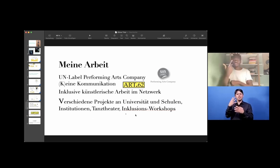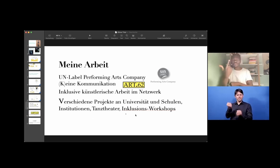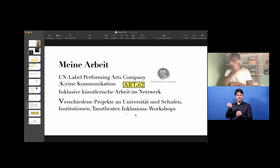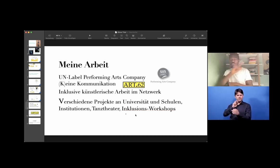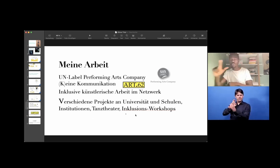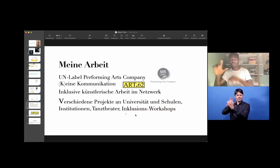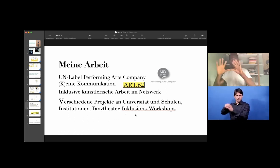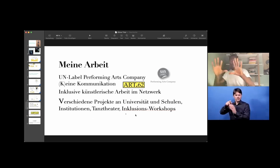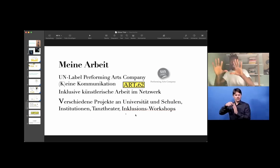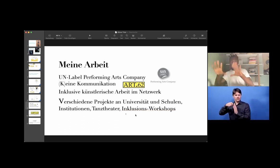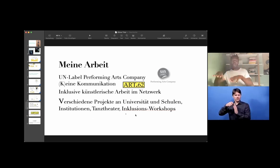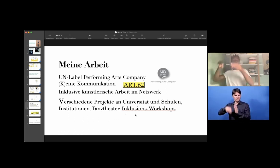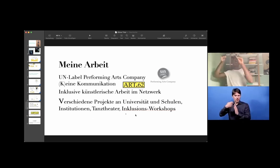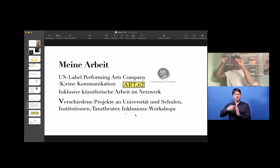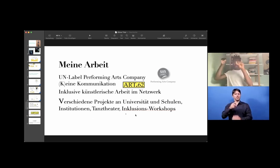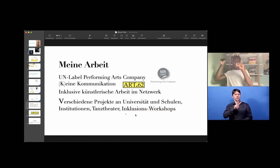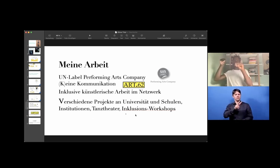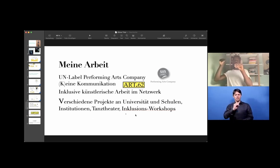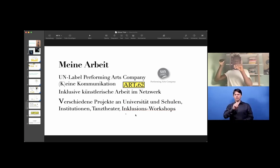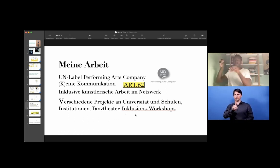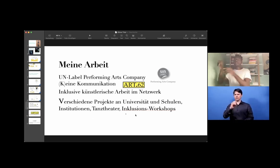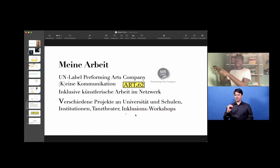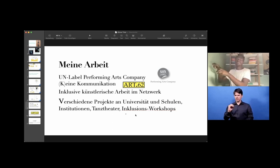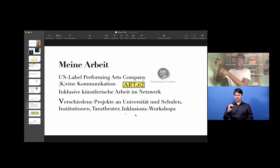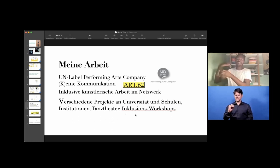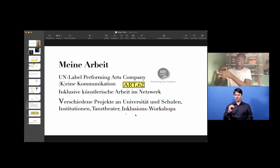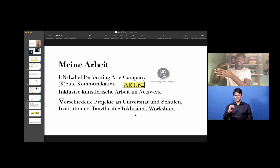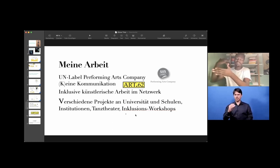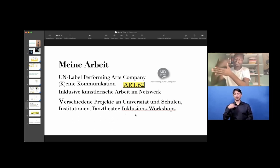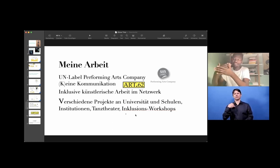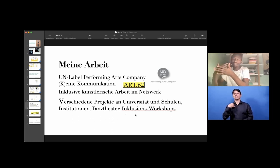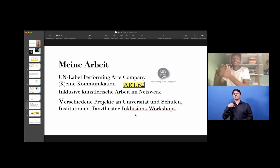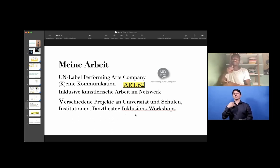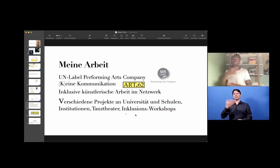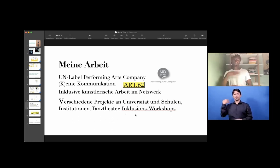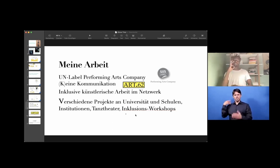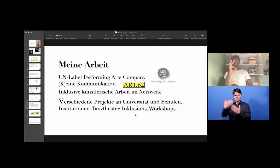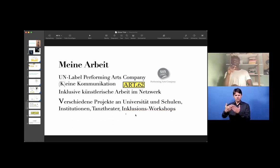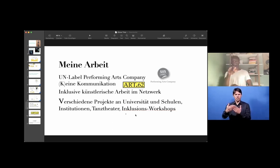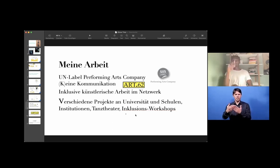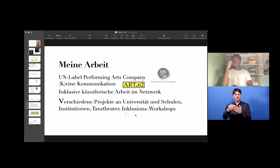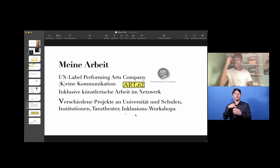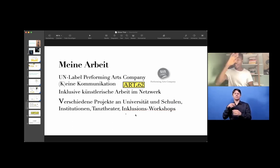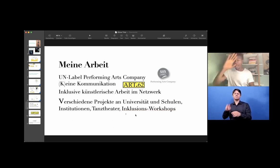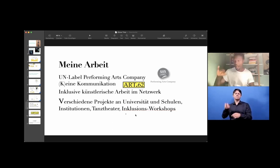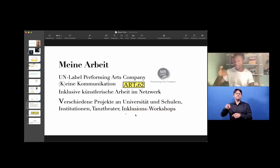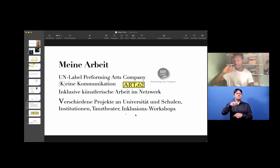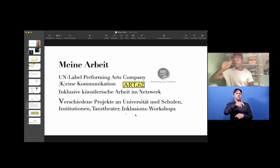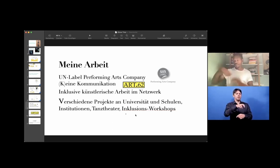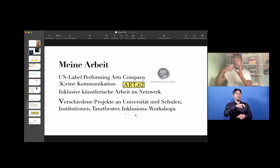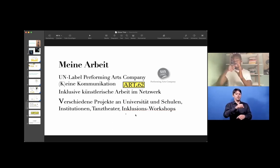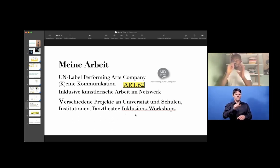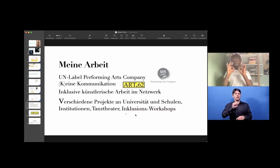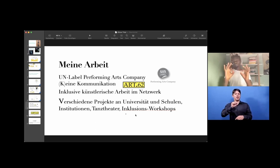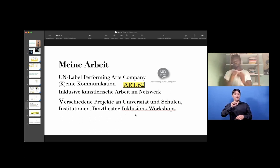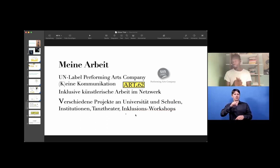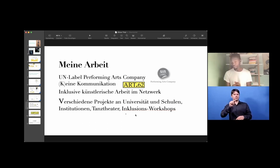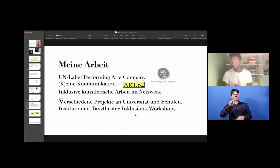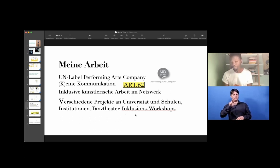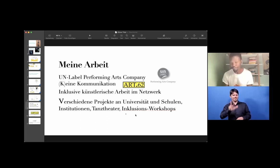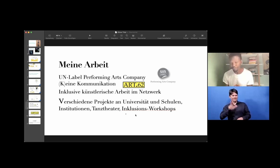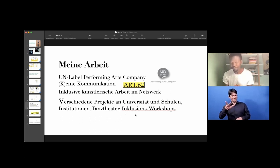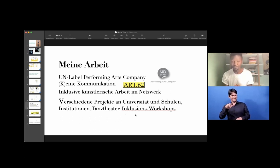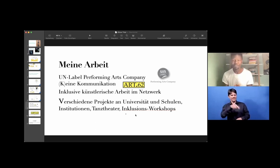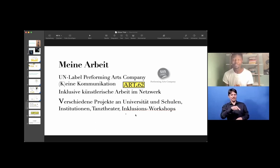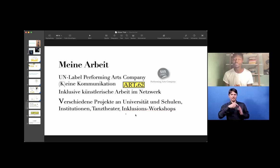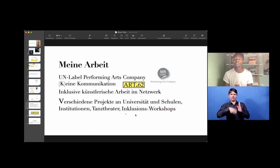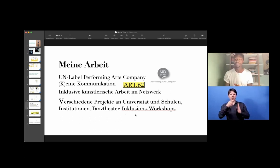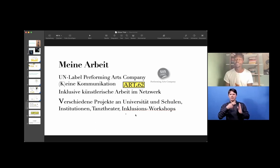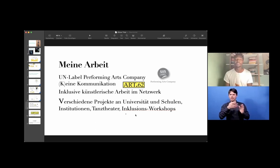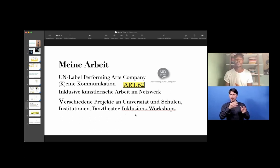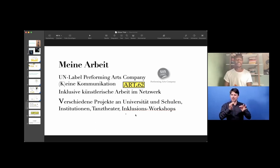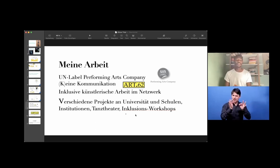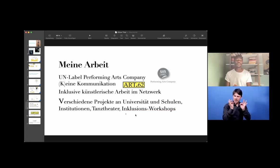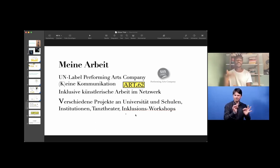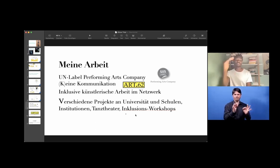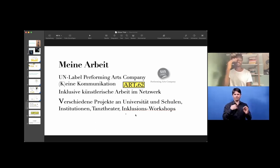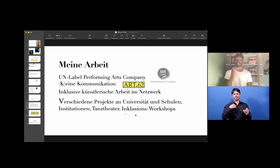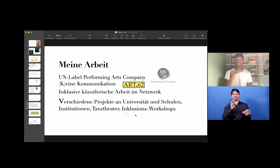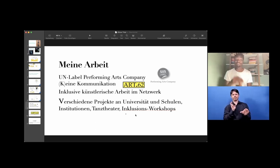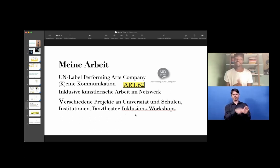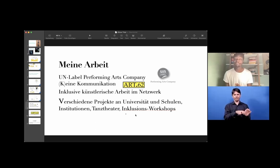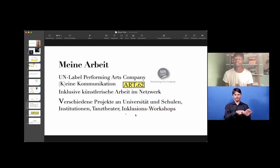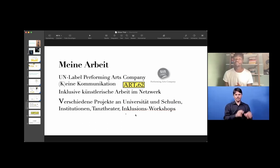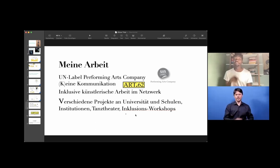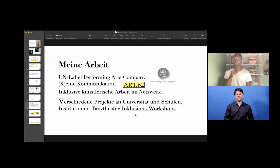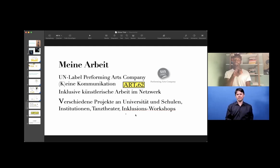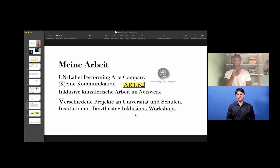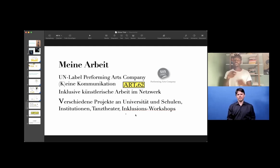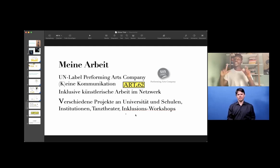I remember, in 2010, I would join an art project, but this UN-Label company is really the place I want to stay.